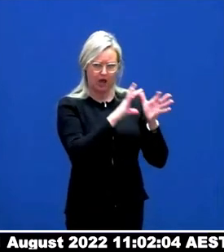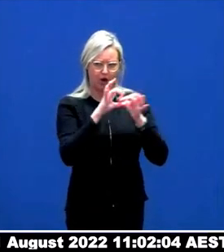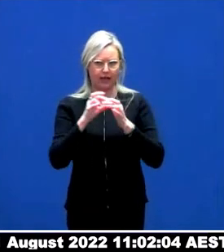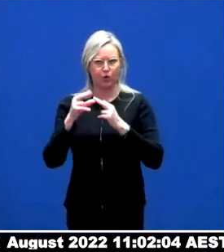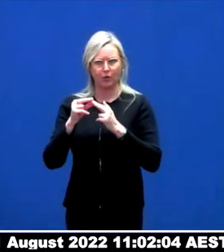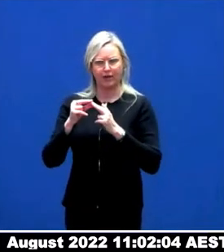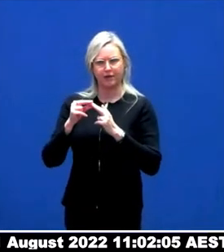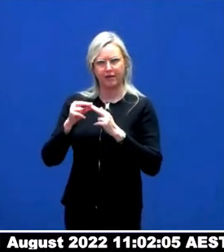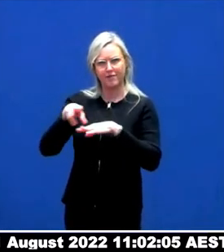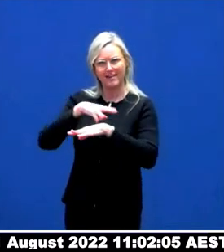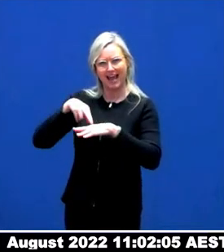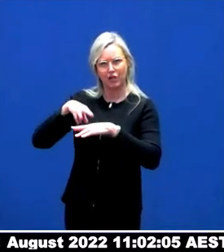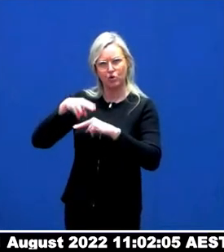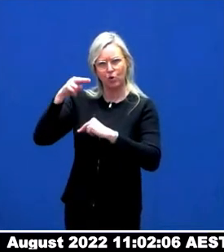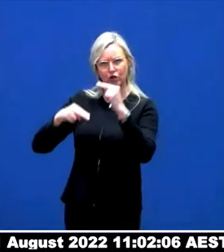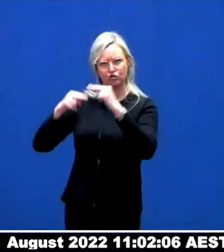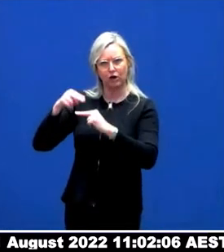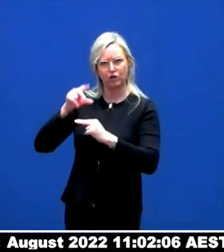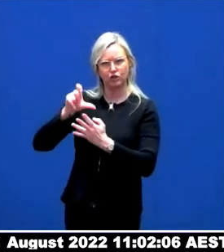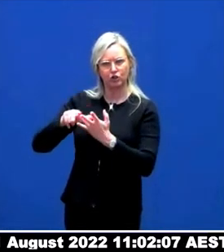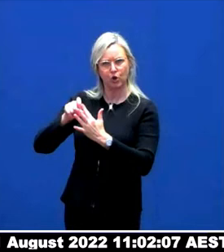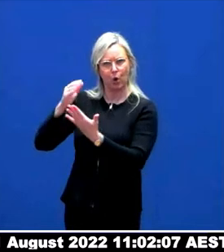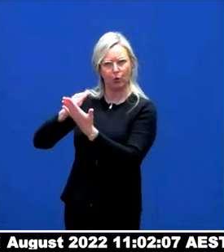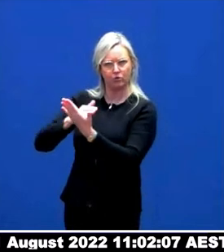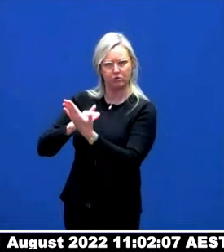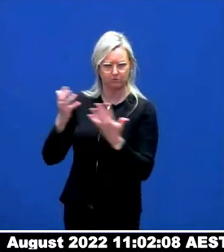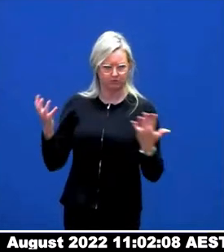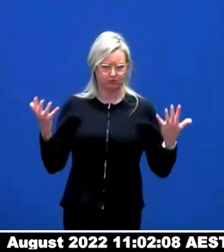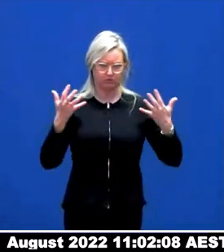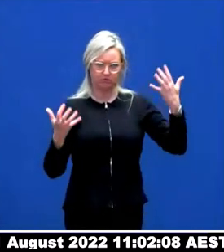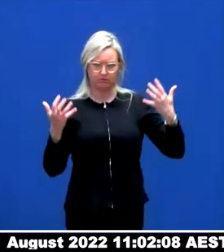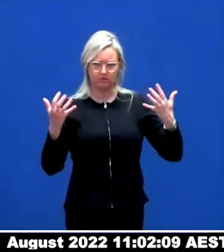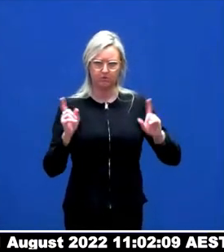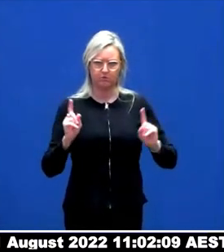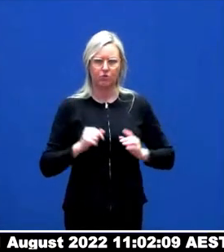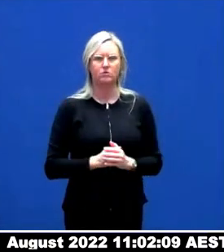My understanding - and I may want to check this - is it's in relation to